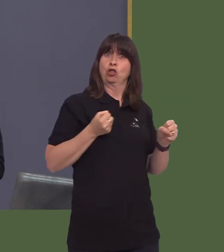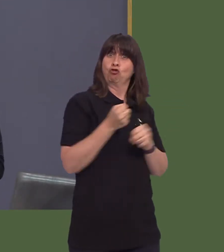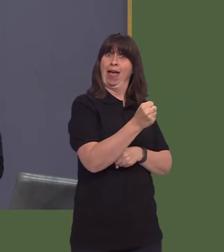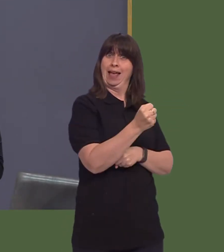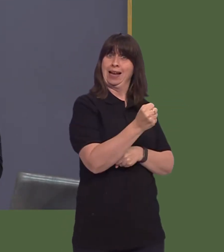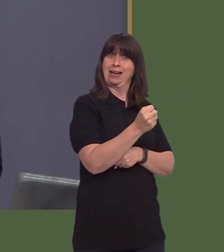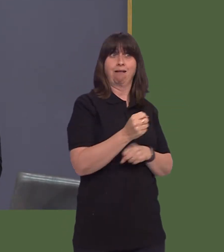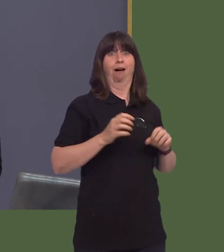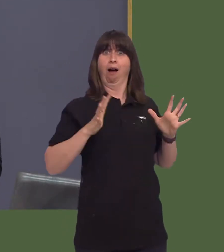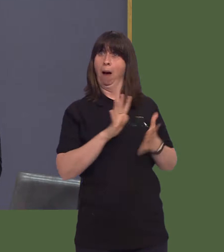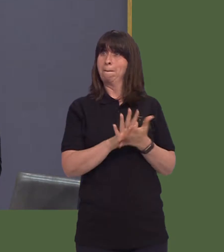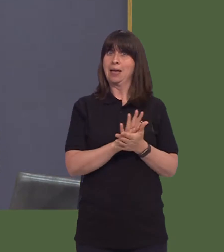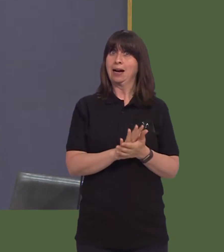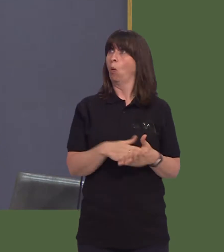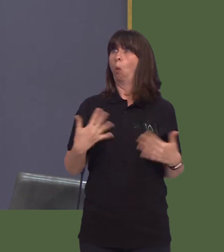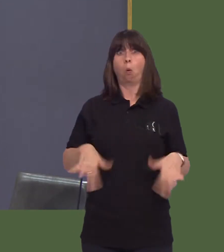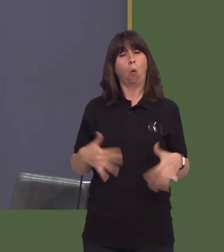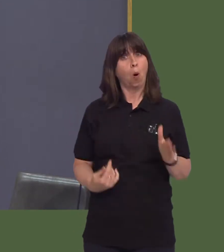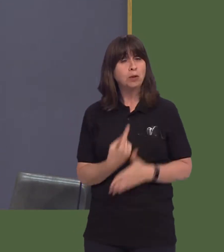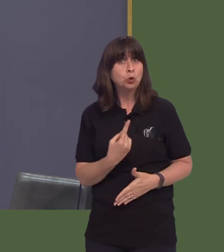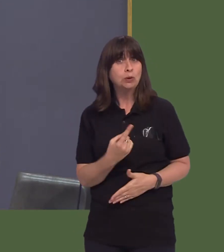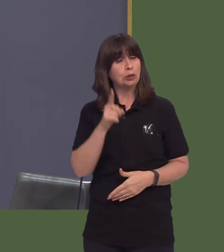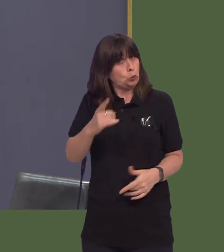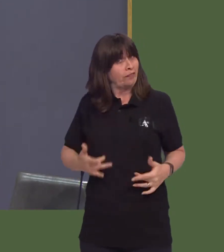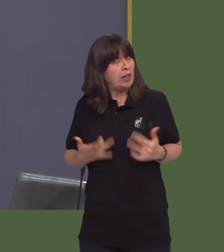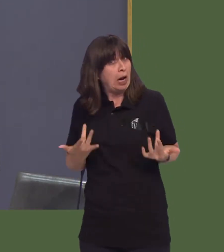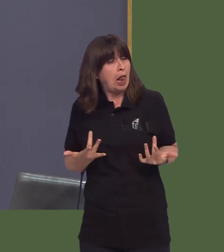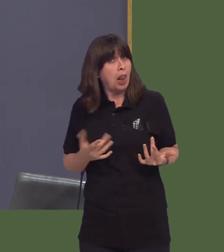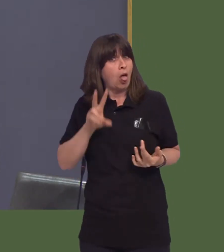What opportunities, in the First Minister's opinion, will £30 million of investment,